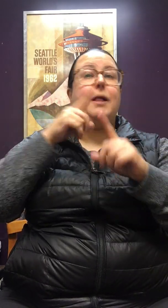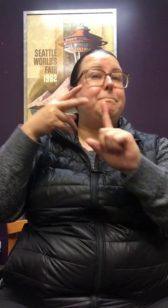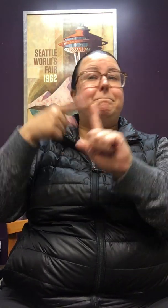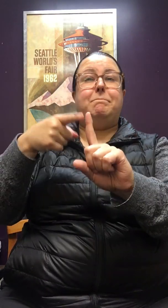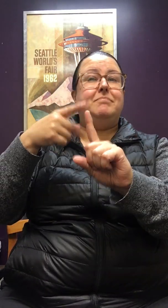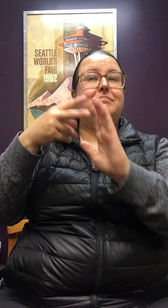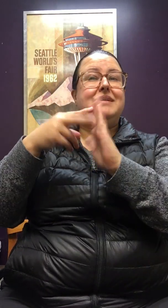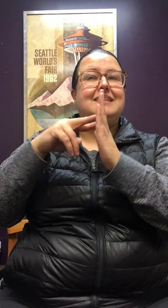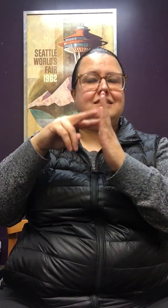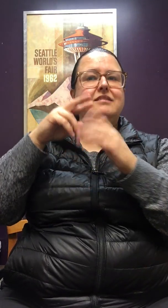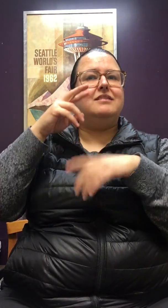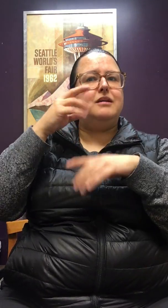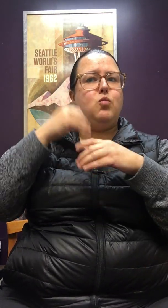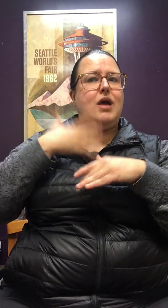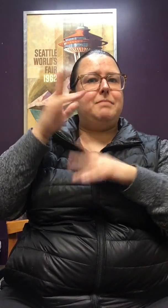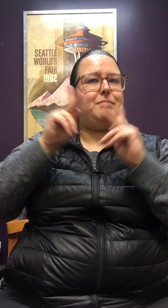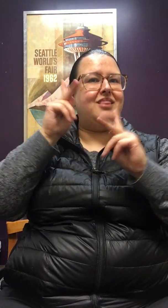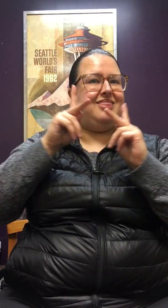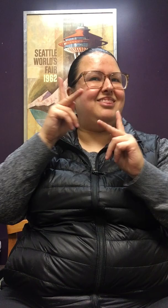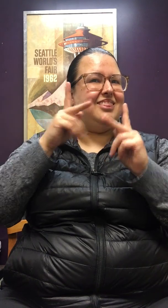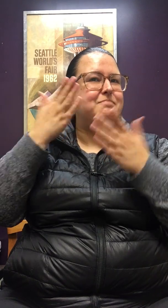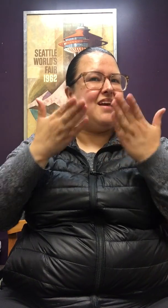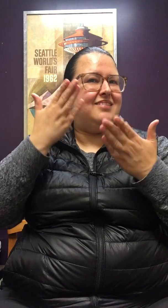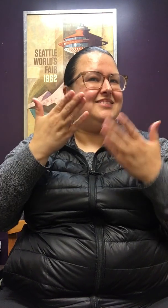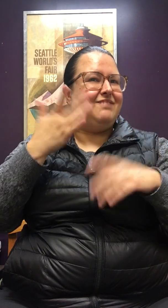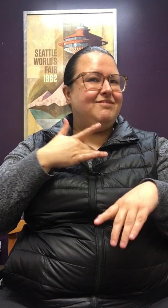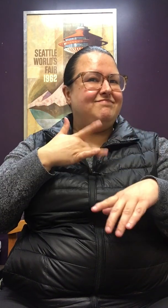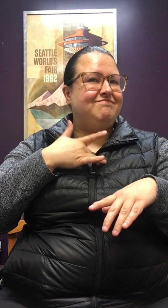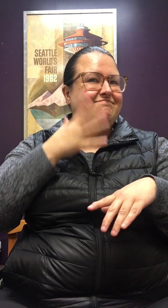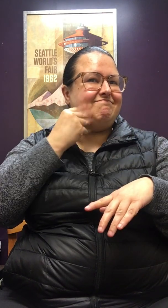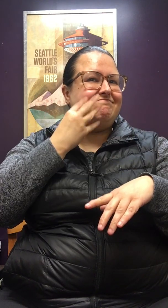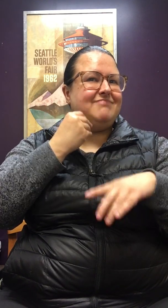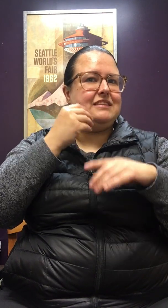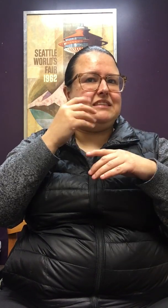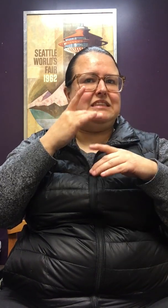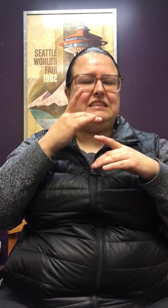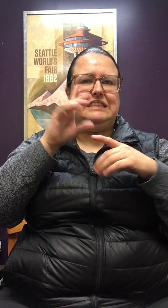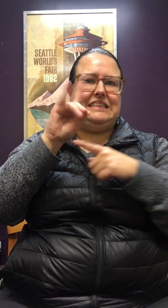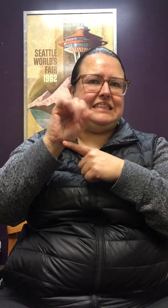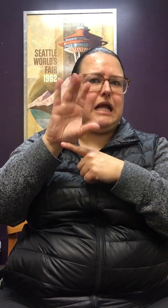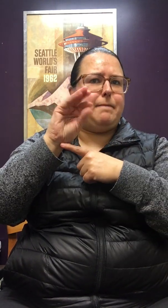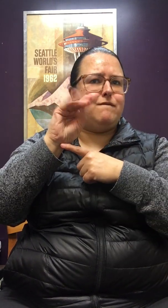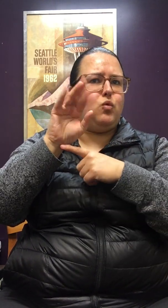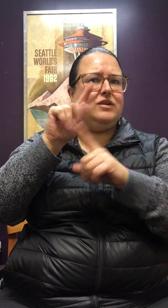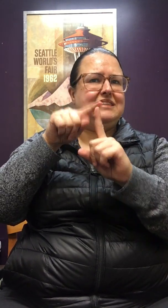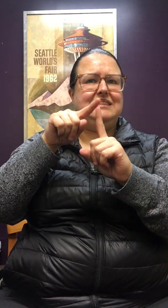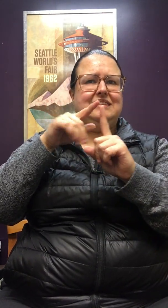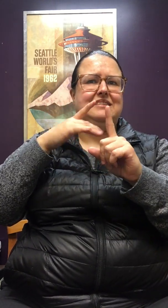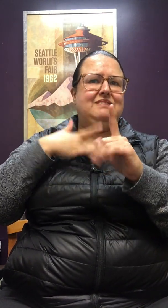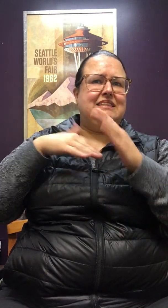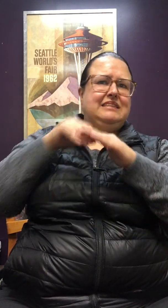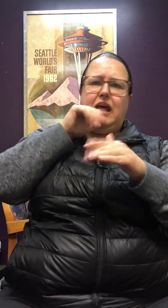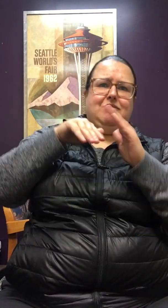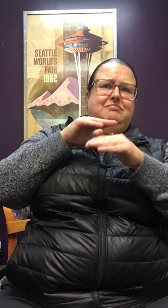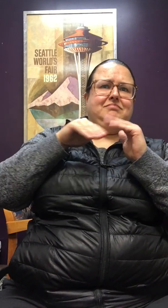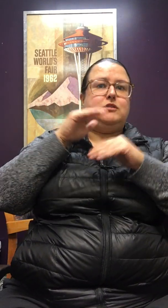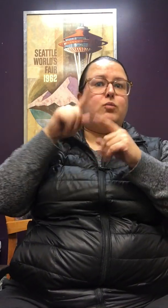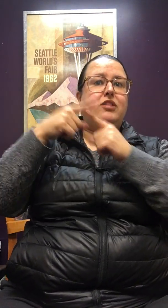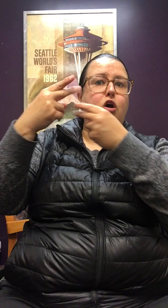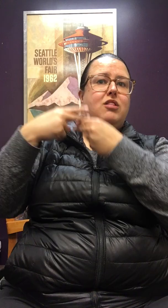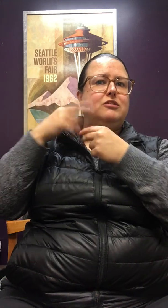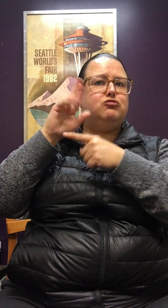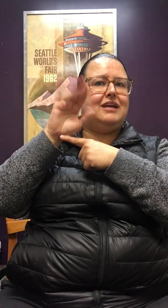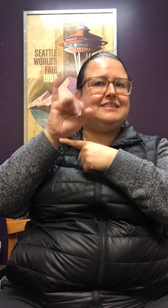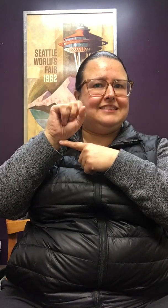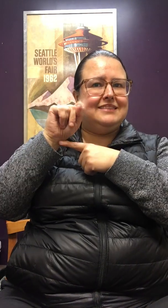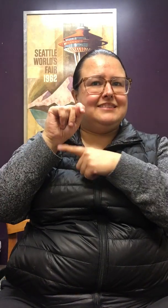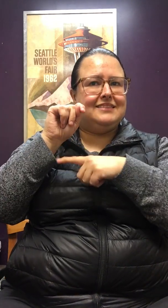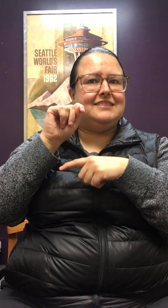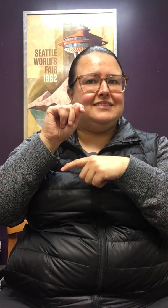Basically, she means that white people may experience discomfort while being called a racist